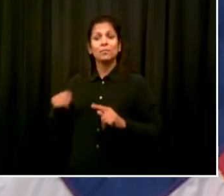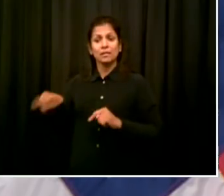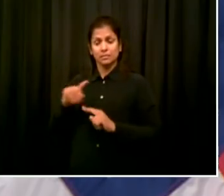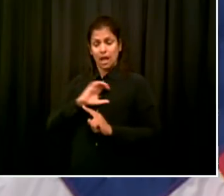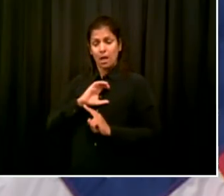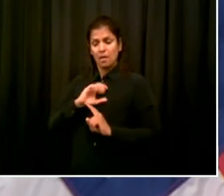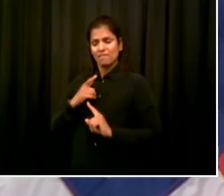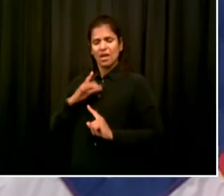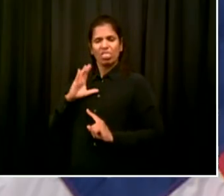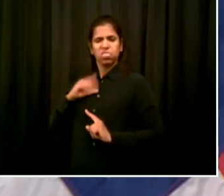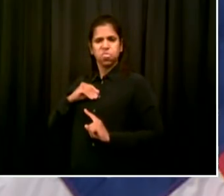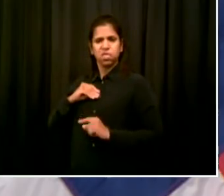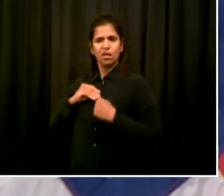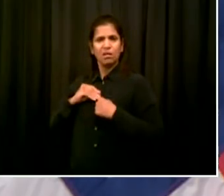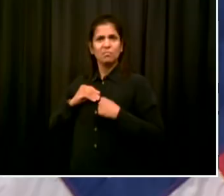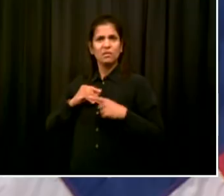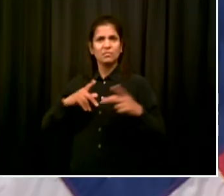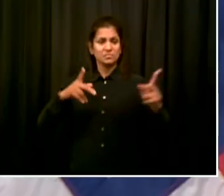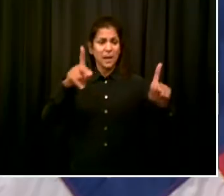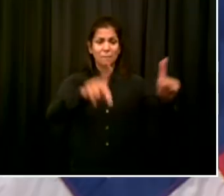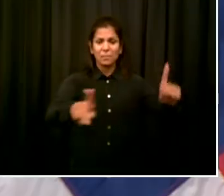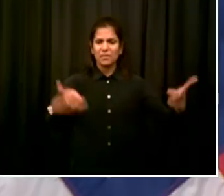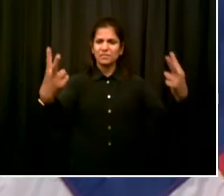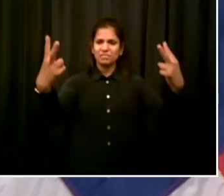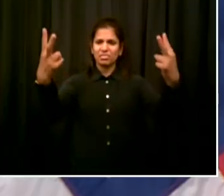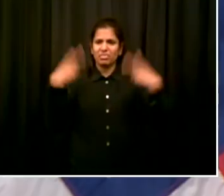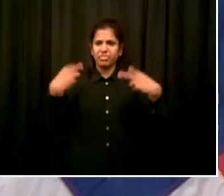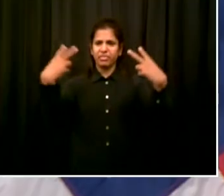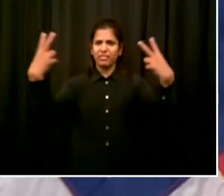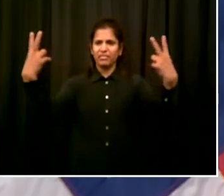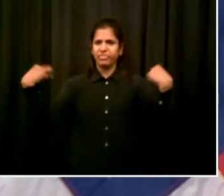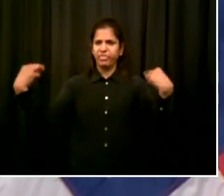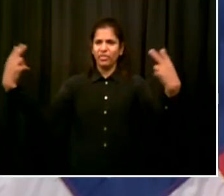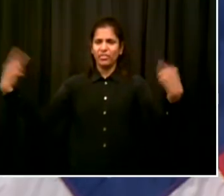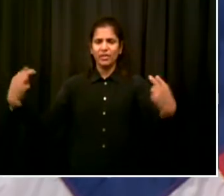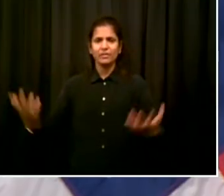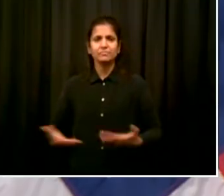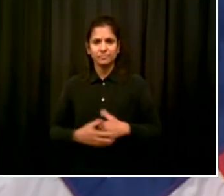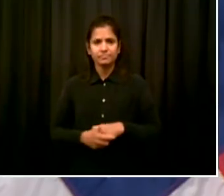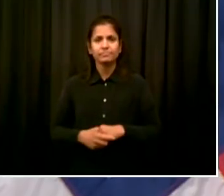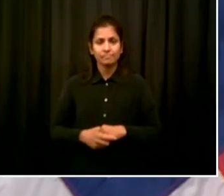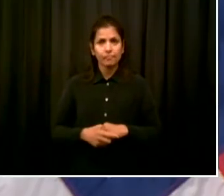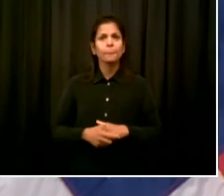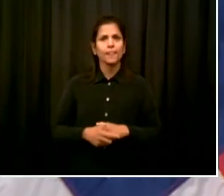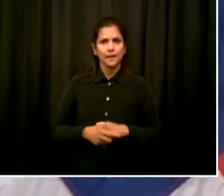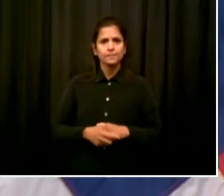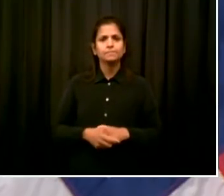CHIEF HAS SAID THERE'S LOW MORALE IN THE DEPARTMENT OD YOU AGREE WITH THAT AND WHAT CAN BE DONE? THE MAYOR CAN ANSWER THAT AS